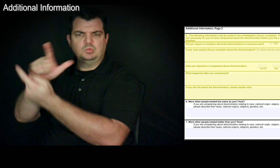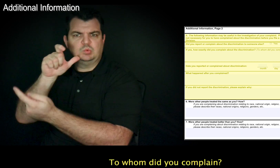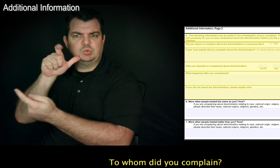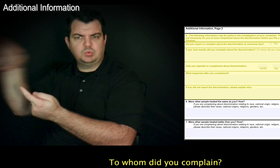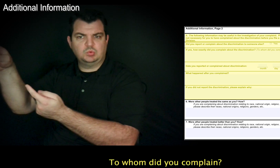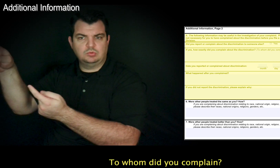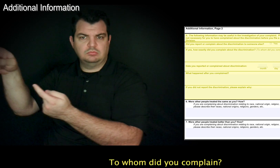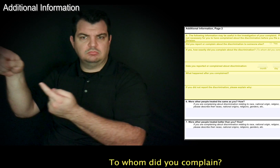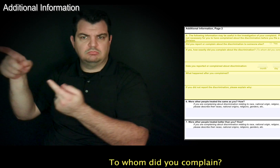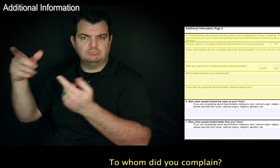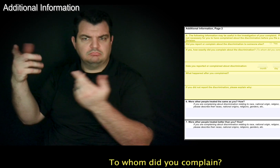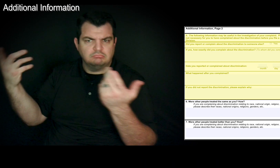To whom did you complain?